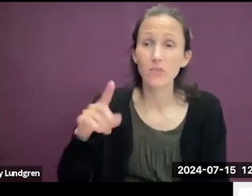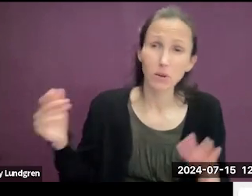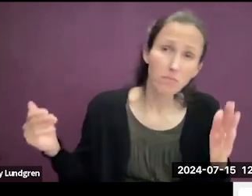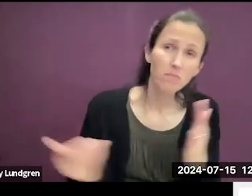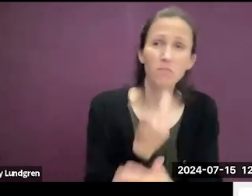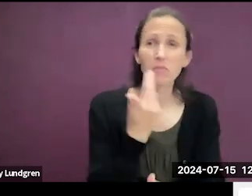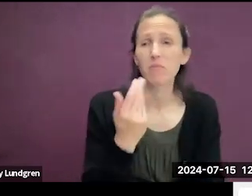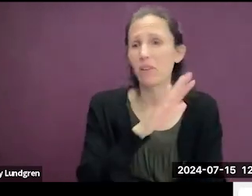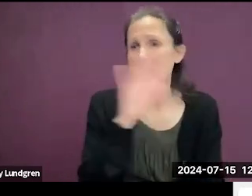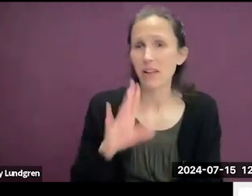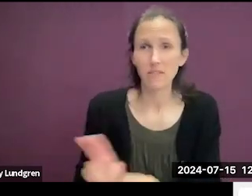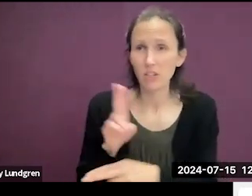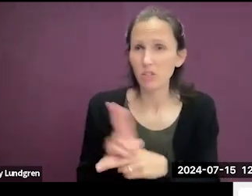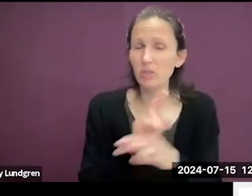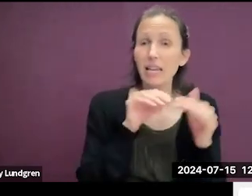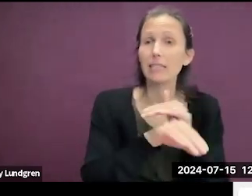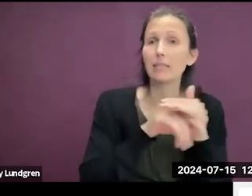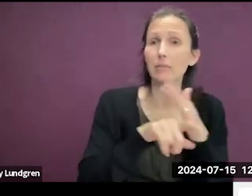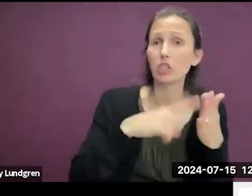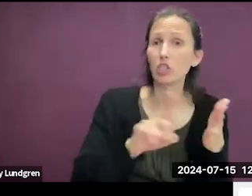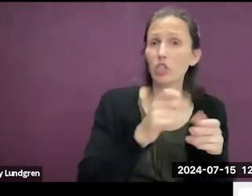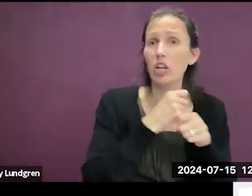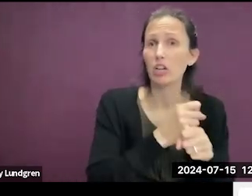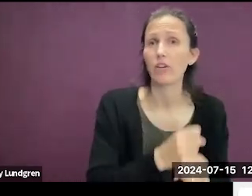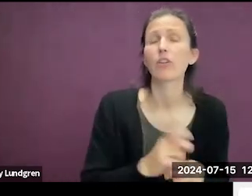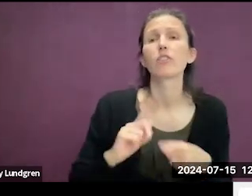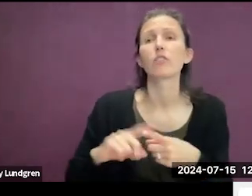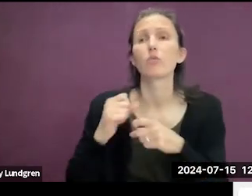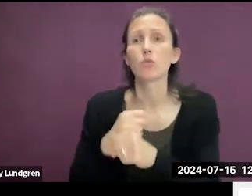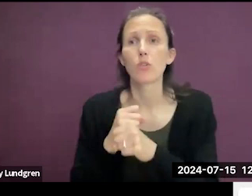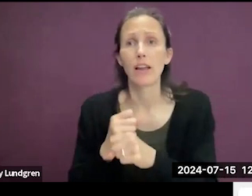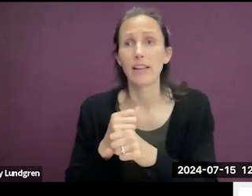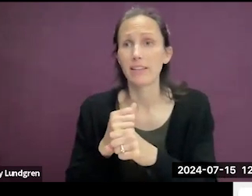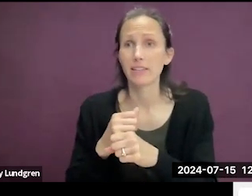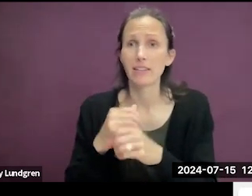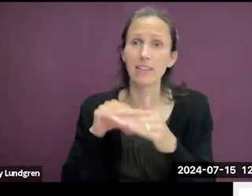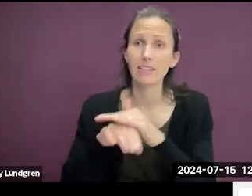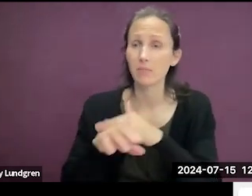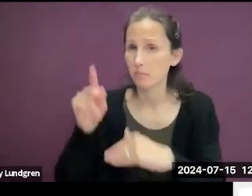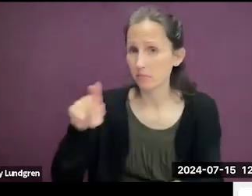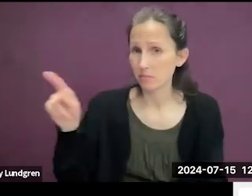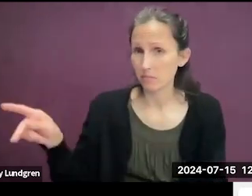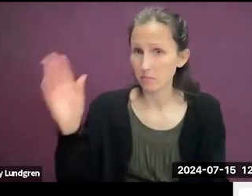You've never used the accessibility checker to create an accessible PowerPoint presentation before.